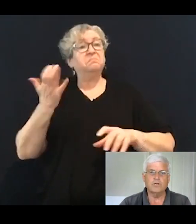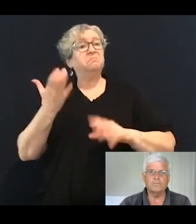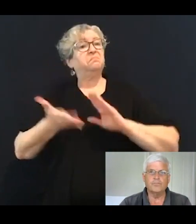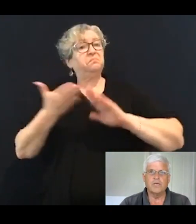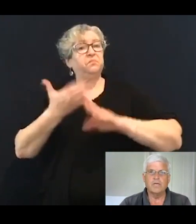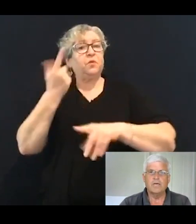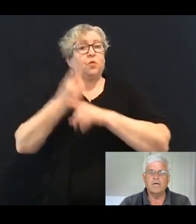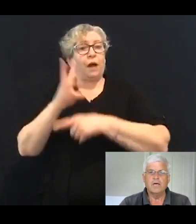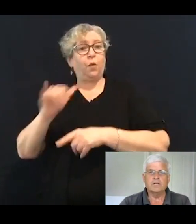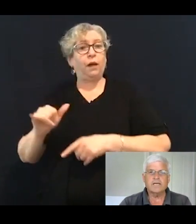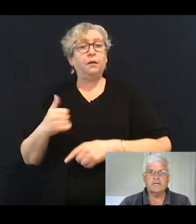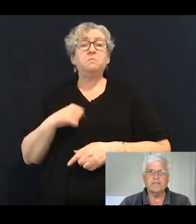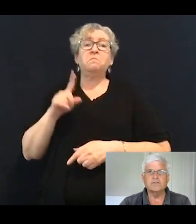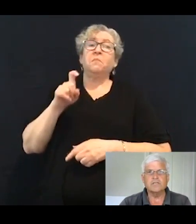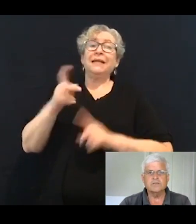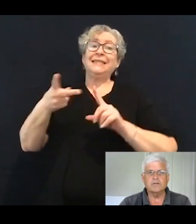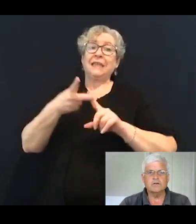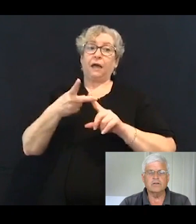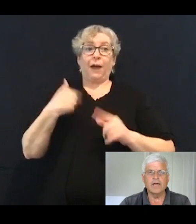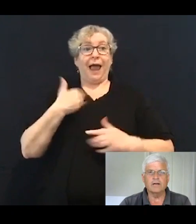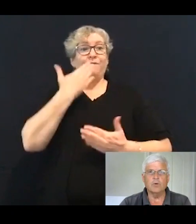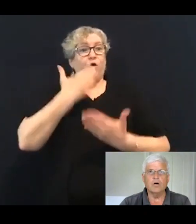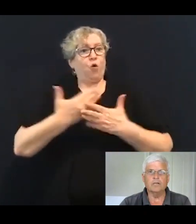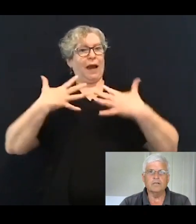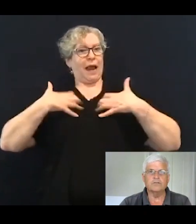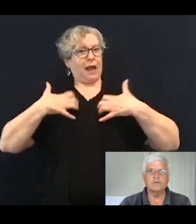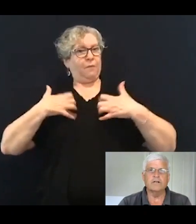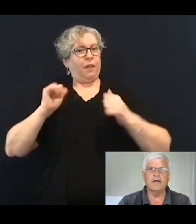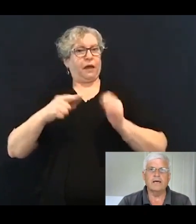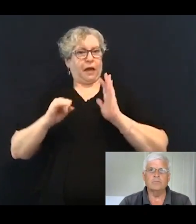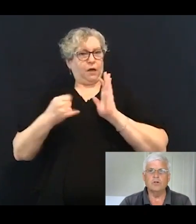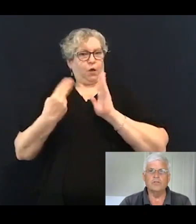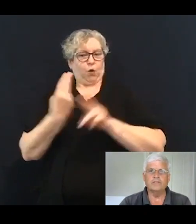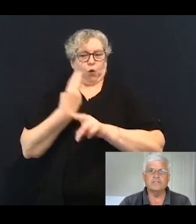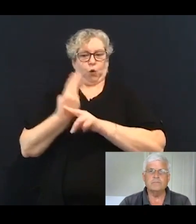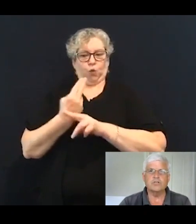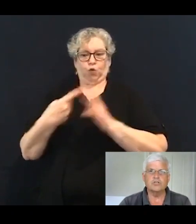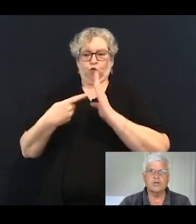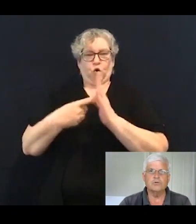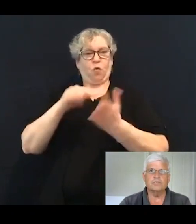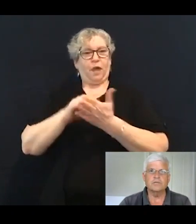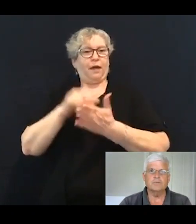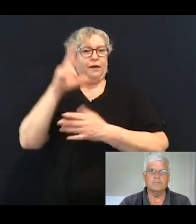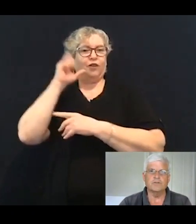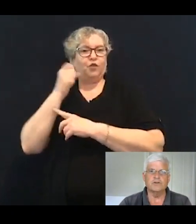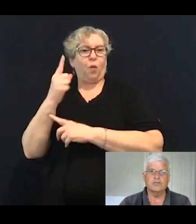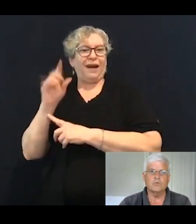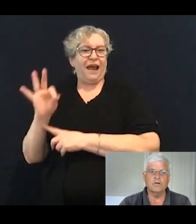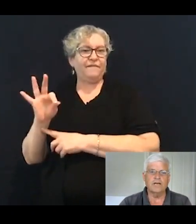The second is, is there a good animal model? Is there an animal that seems to show the symptoms of Usher 1F?